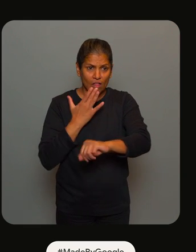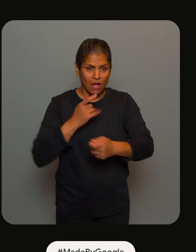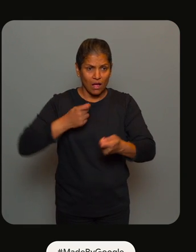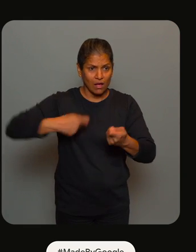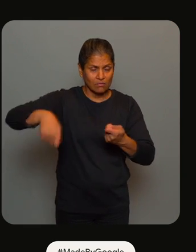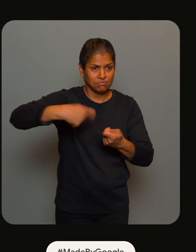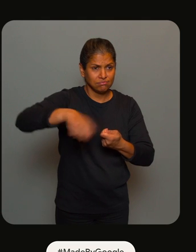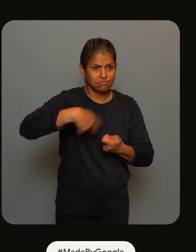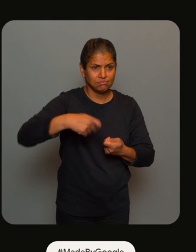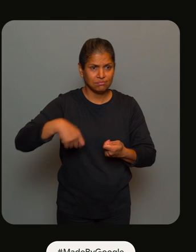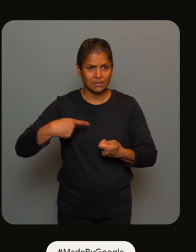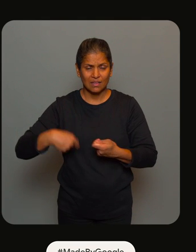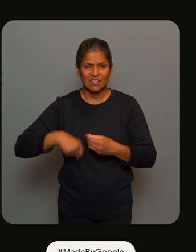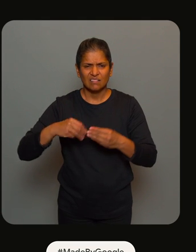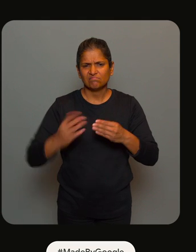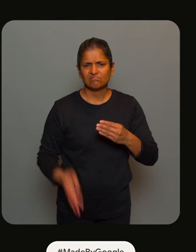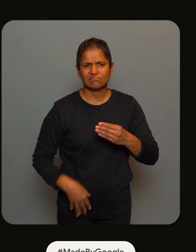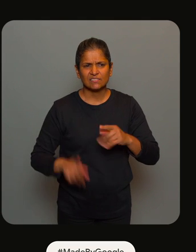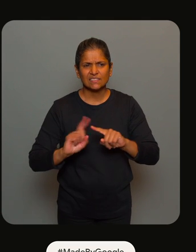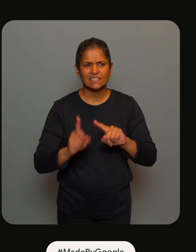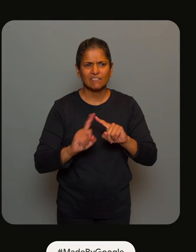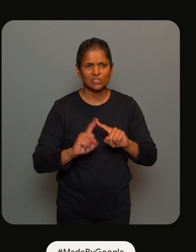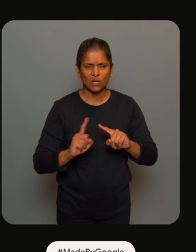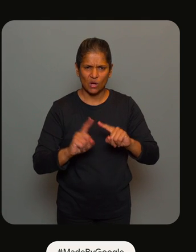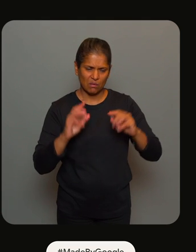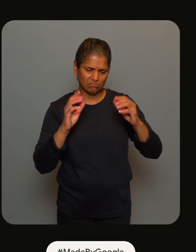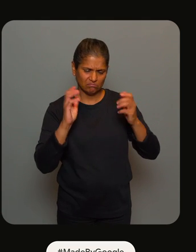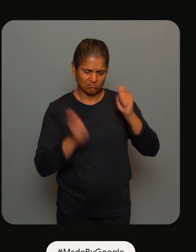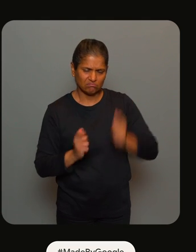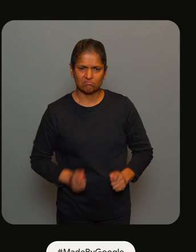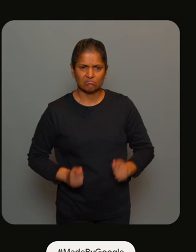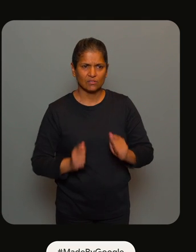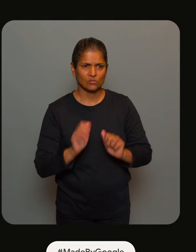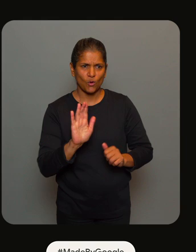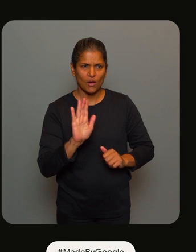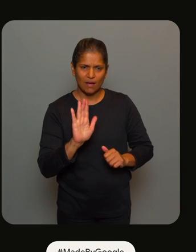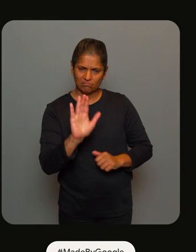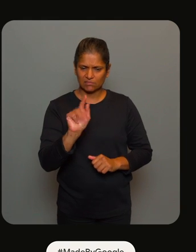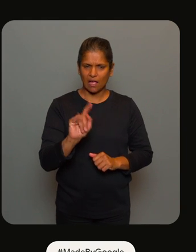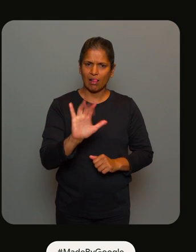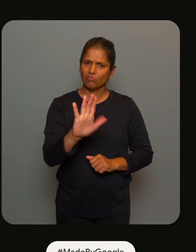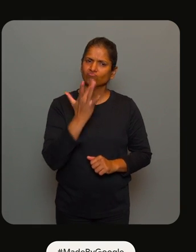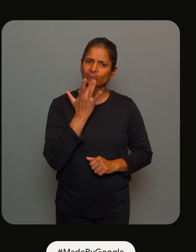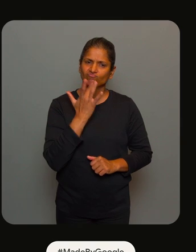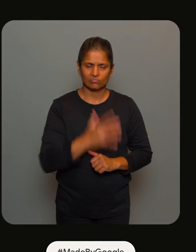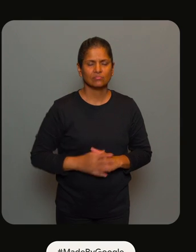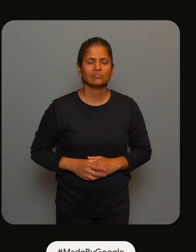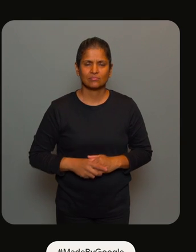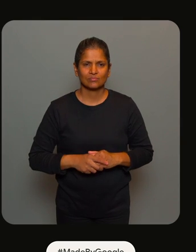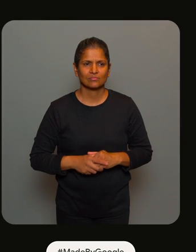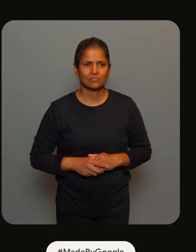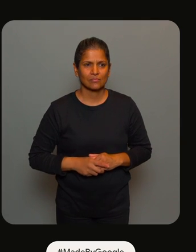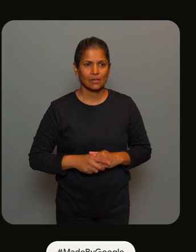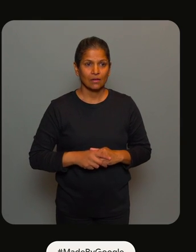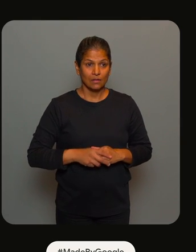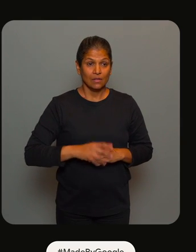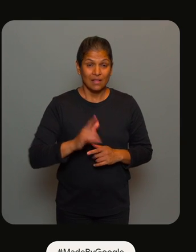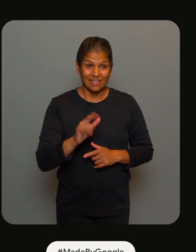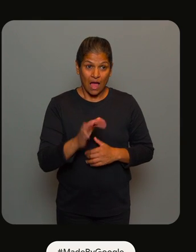of combinations to make your Pixel Watch uniquely yours. It’s all part of the Pixel portfolio approach to colors and